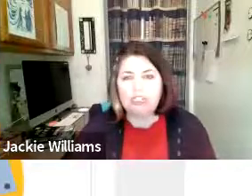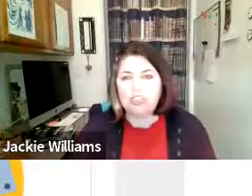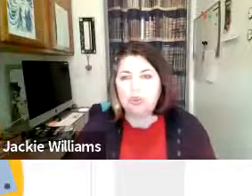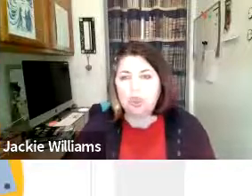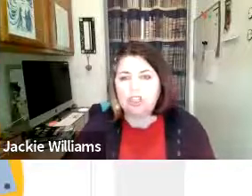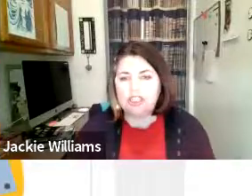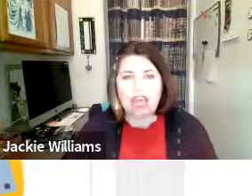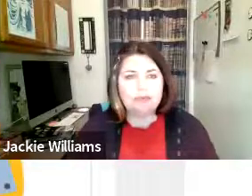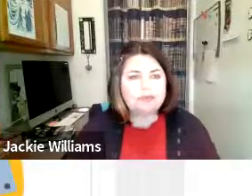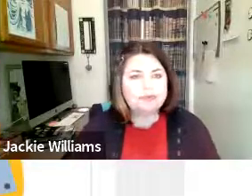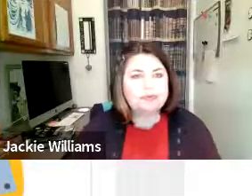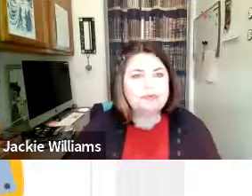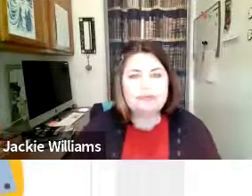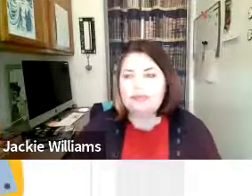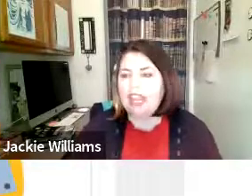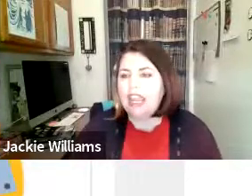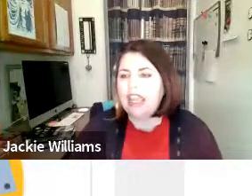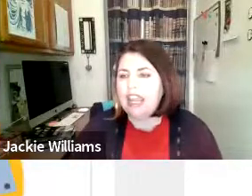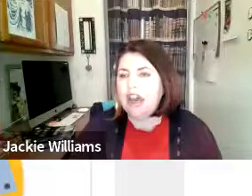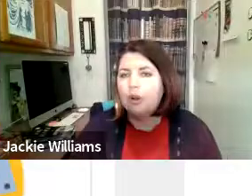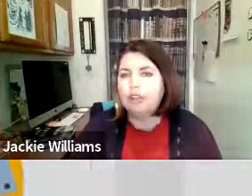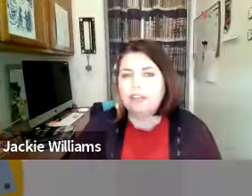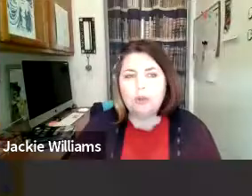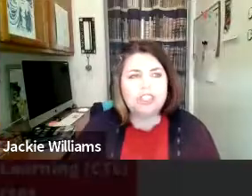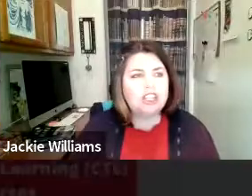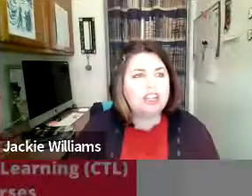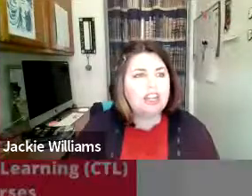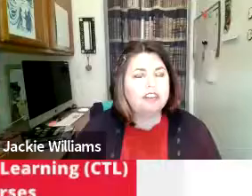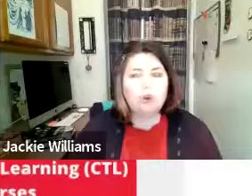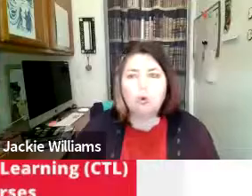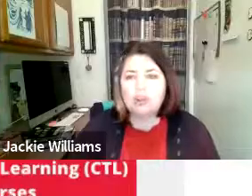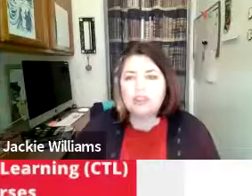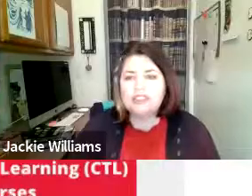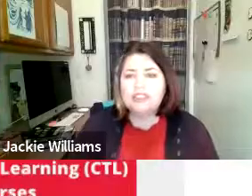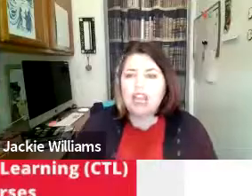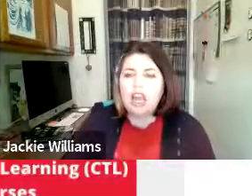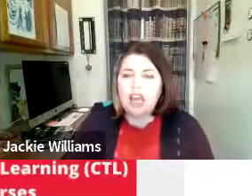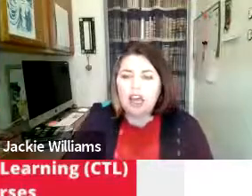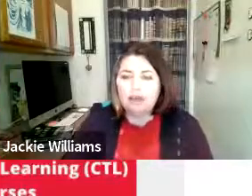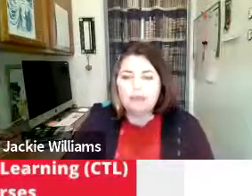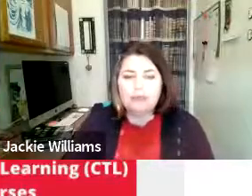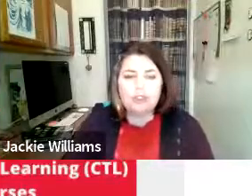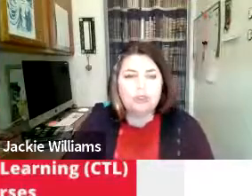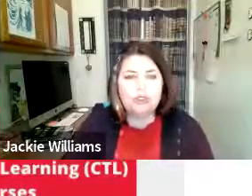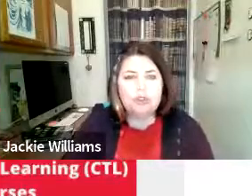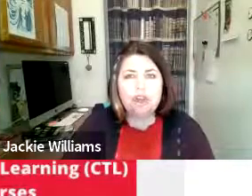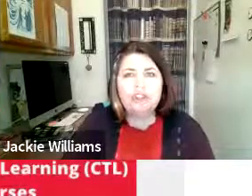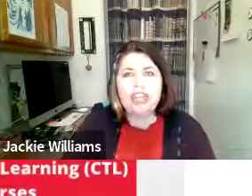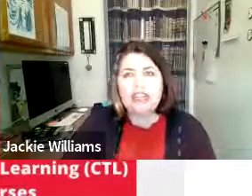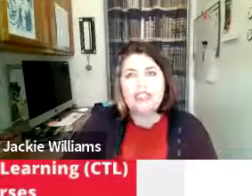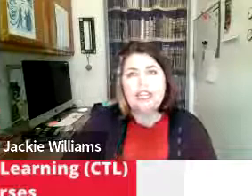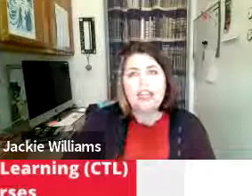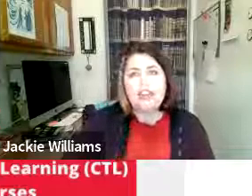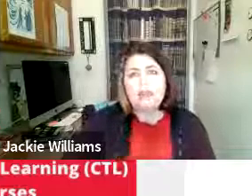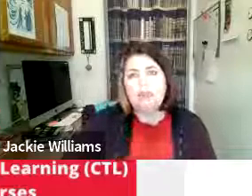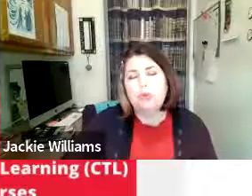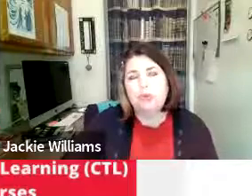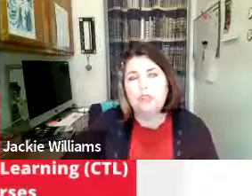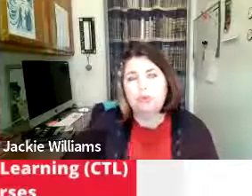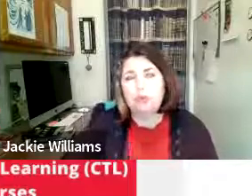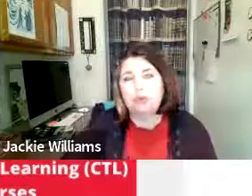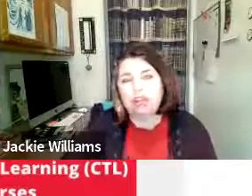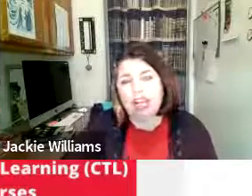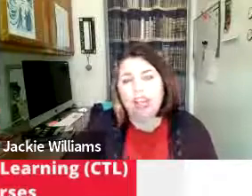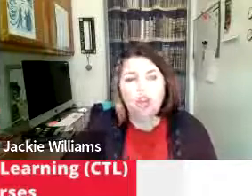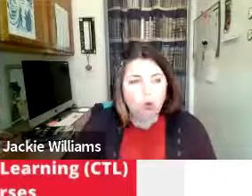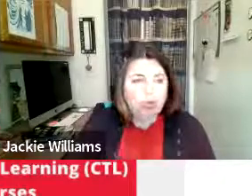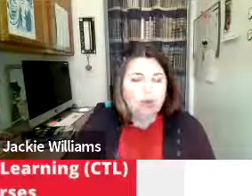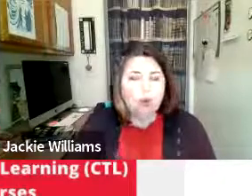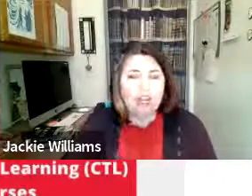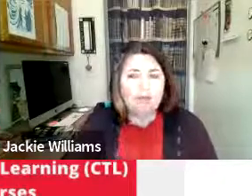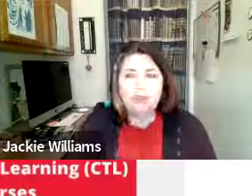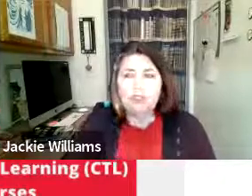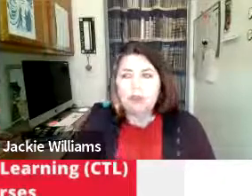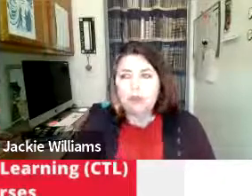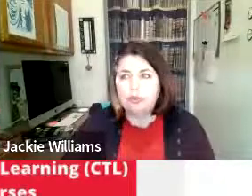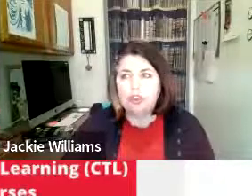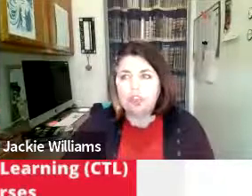we do launch that. Now unfortunately, of course, due to COVID-19, and then move to remote learning, we weren't able to fully